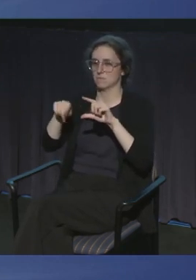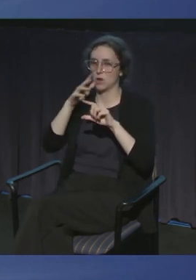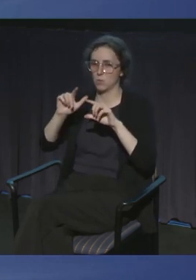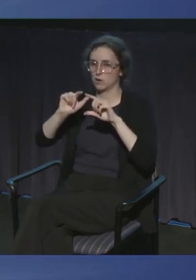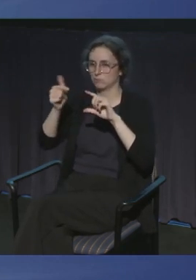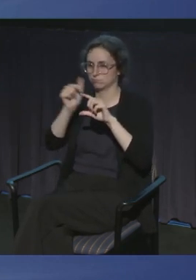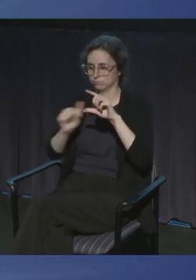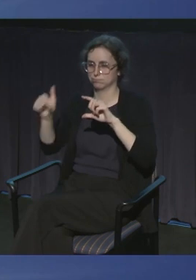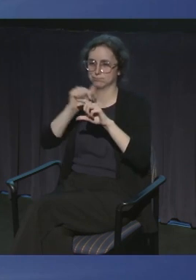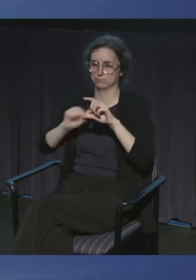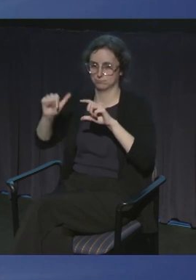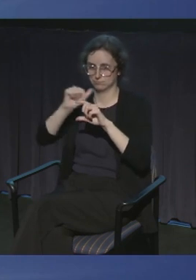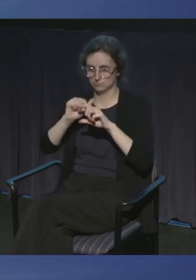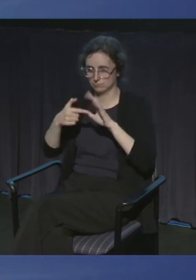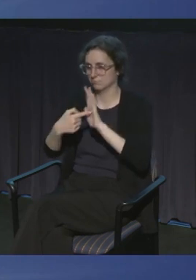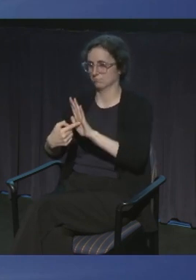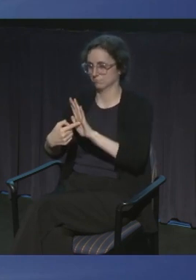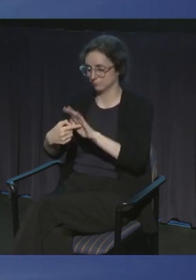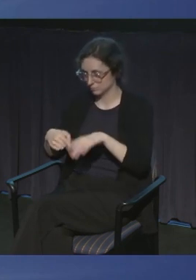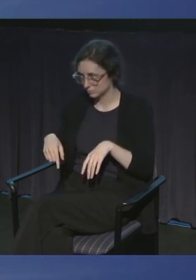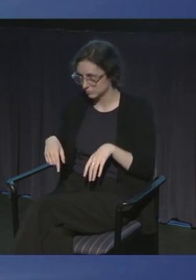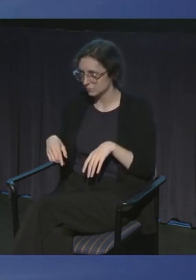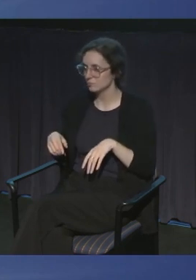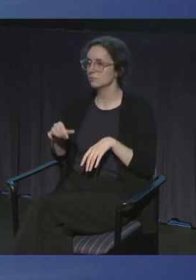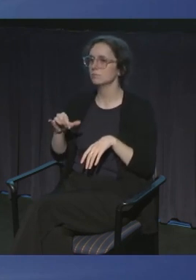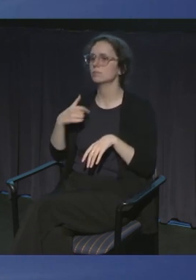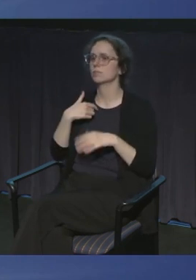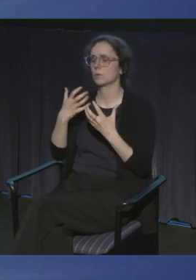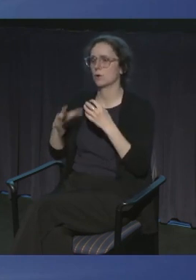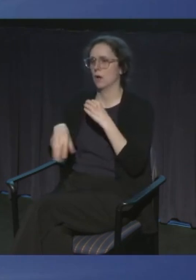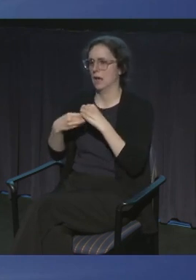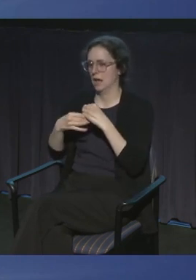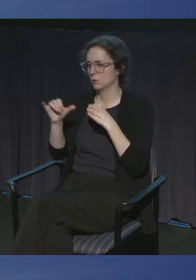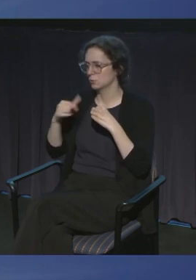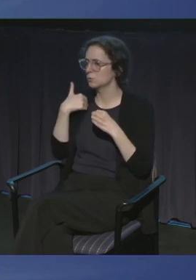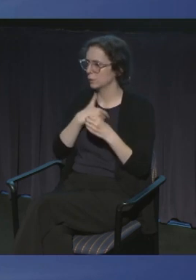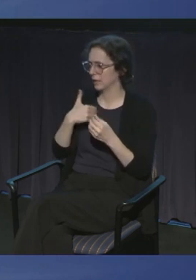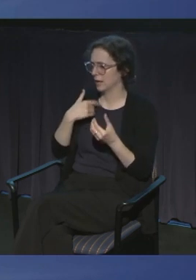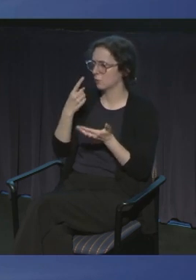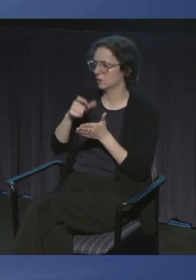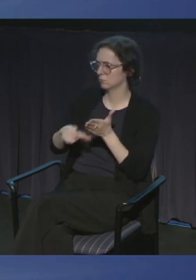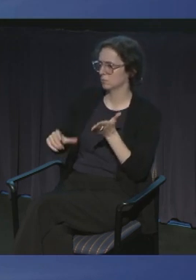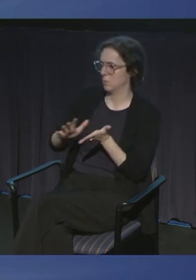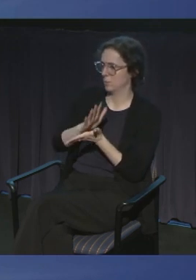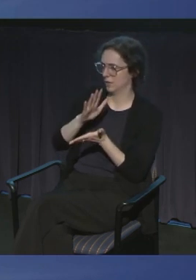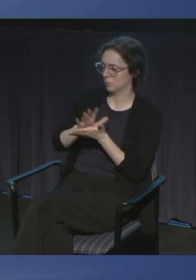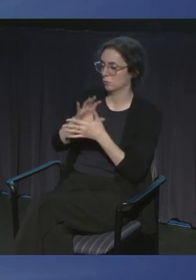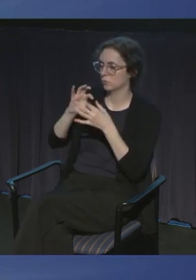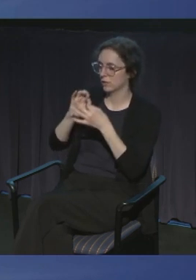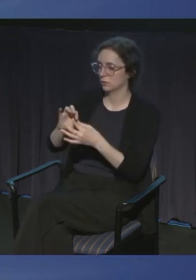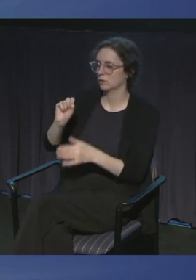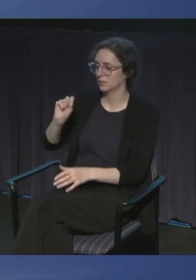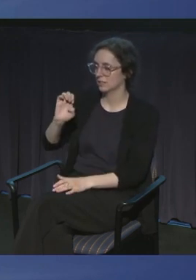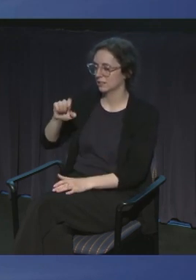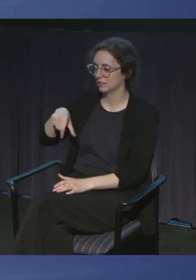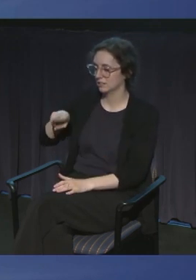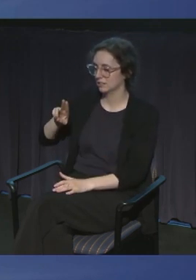THE INFLAMMATORY LOOP.